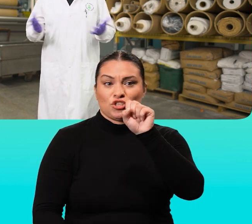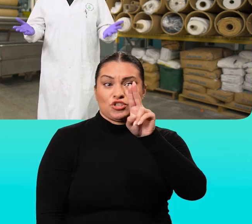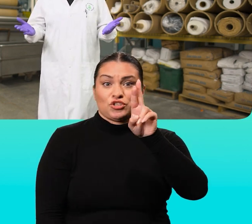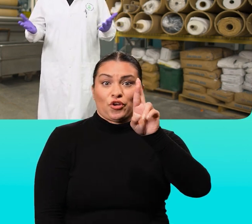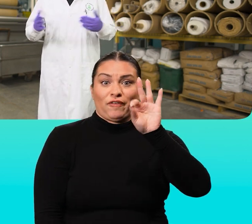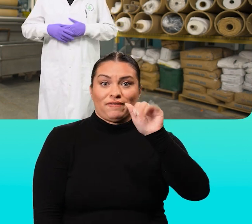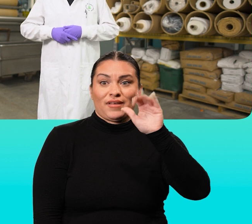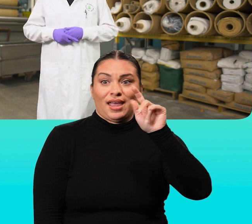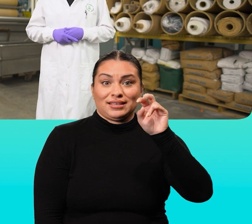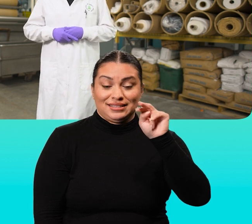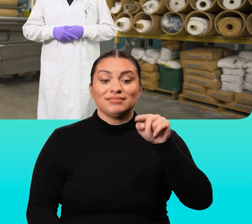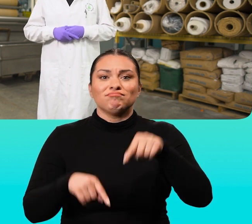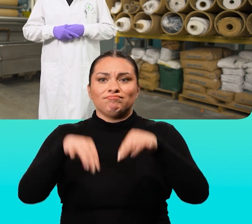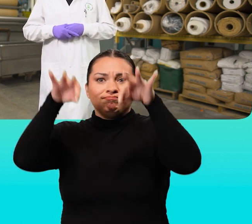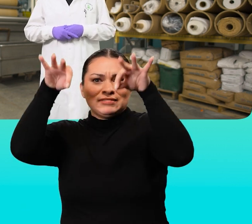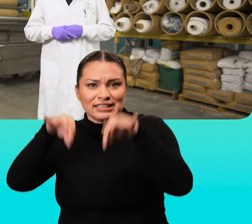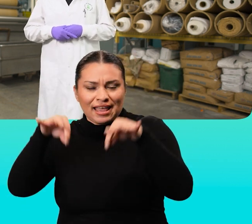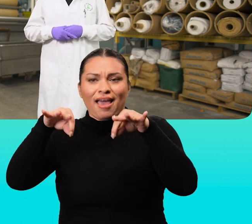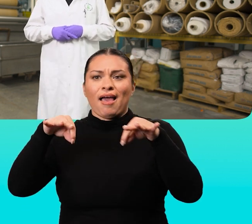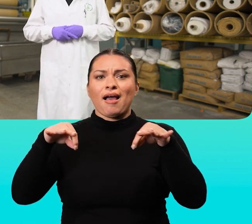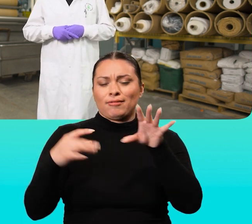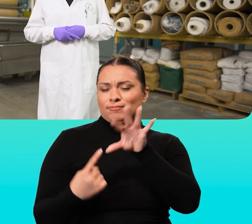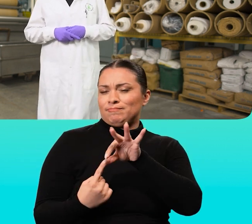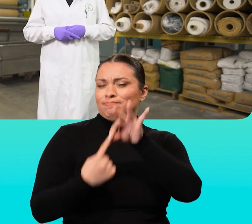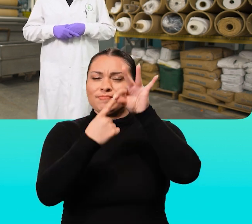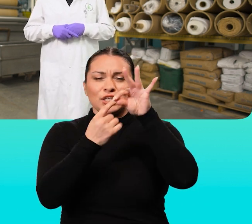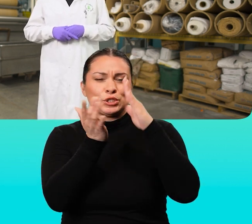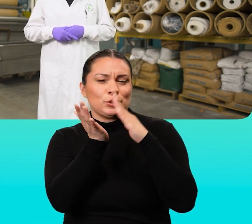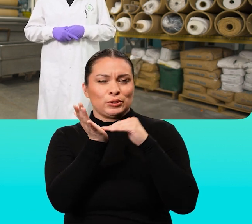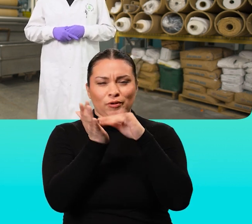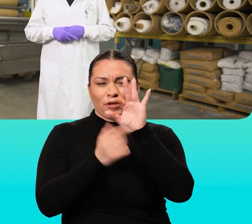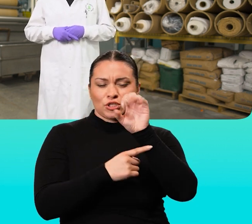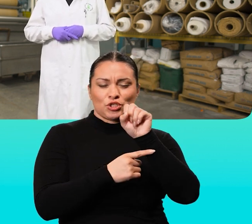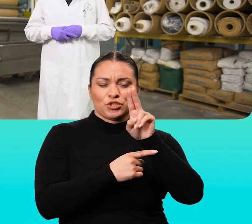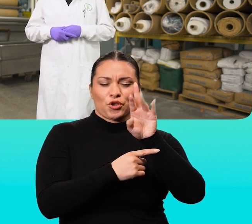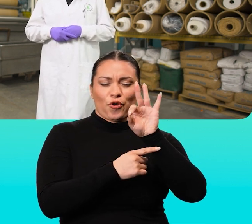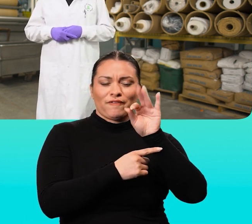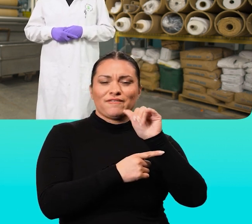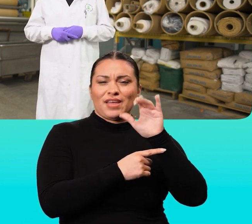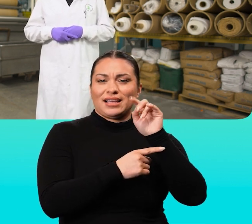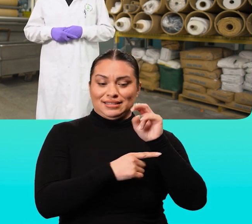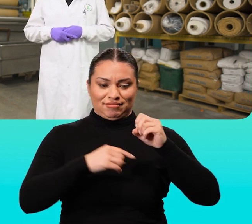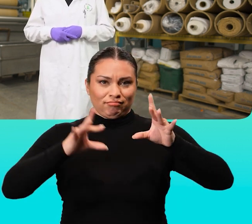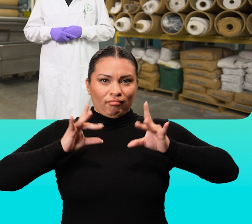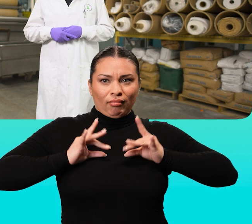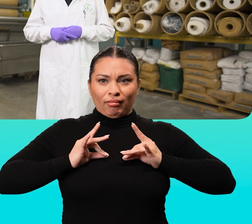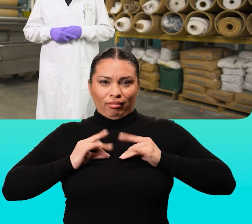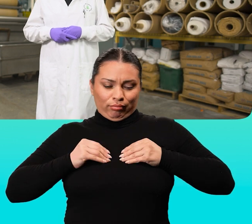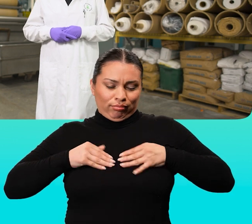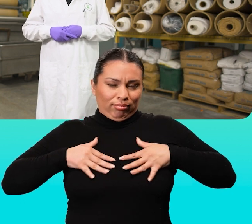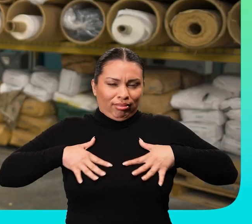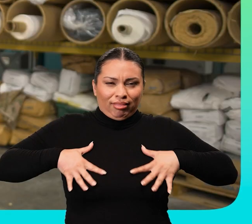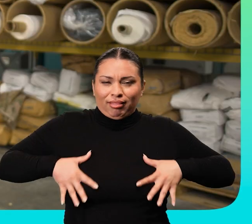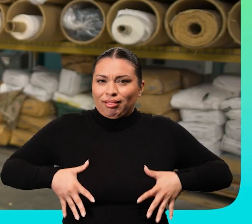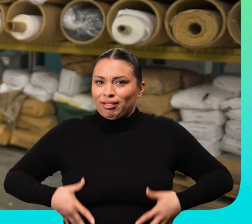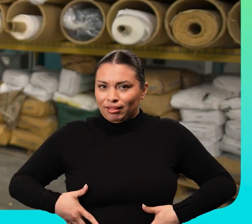In dyeing, when we dye fabrics, we use special surfactants to help the color spread evenly. What's a surfactant?